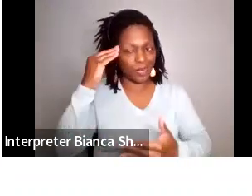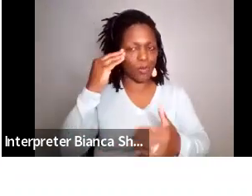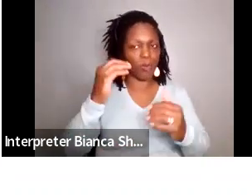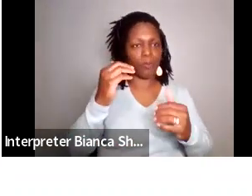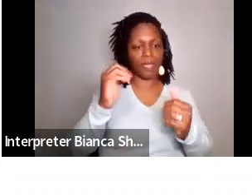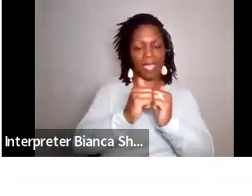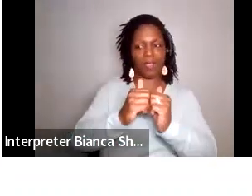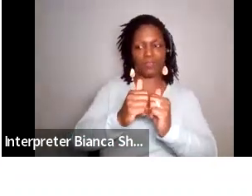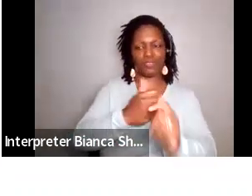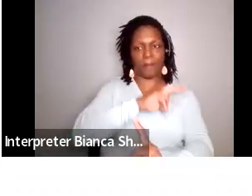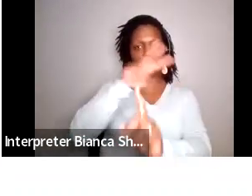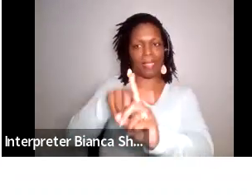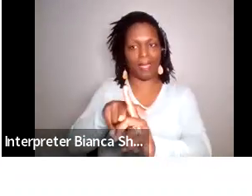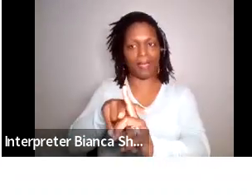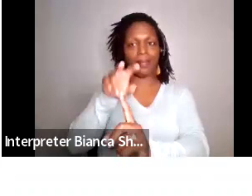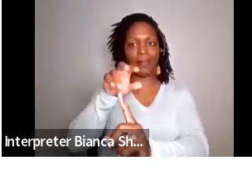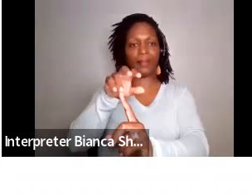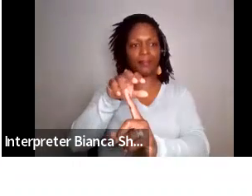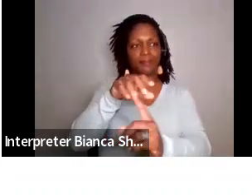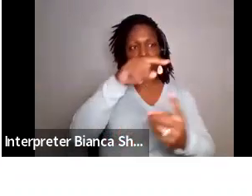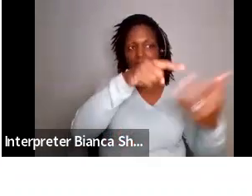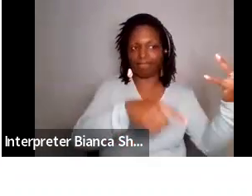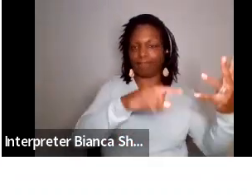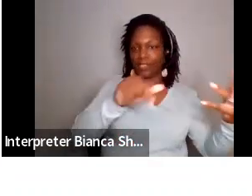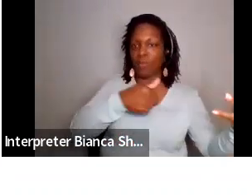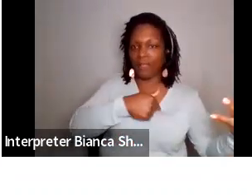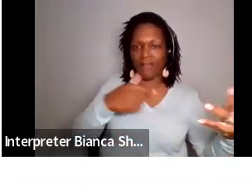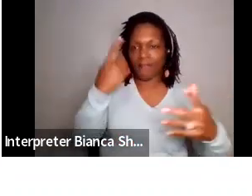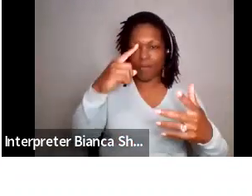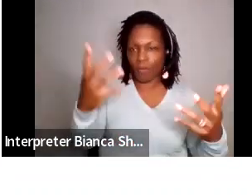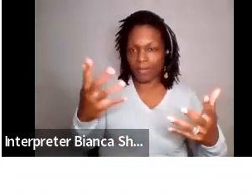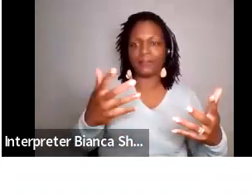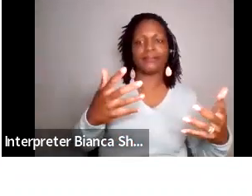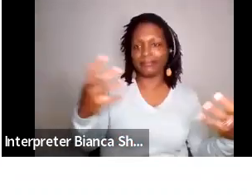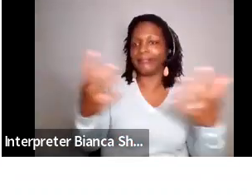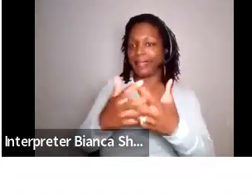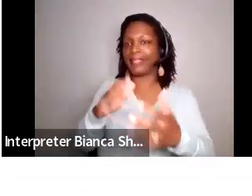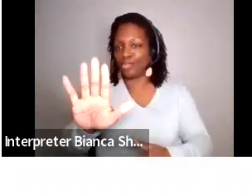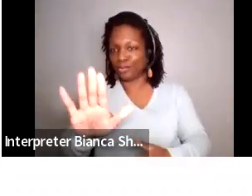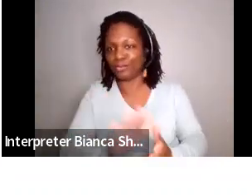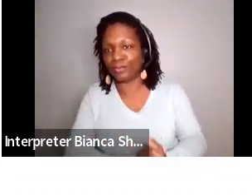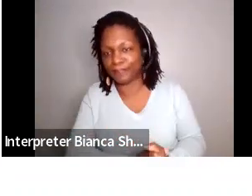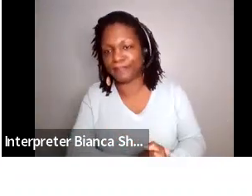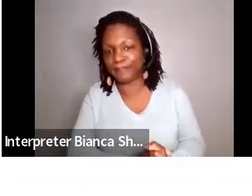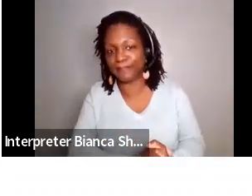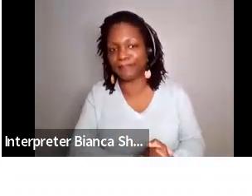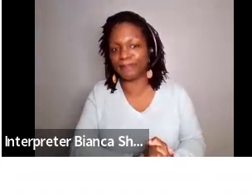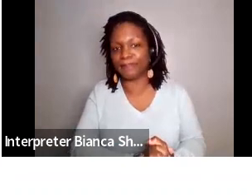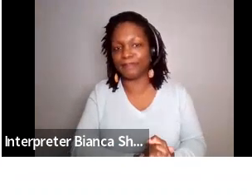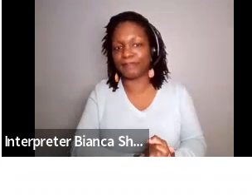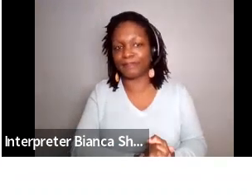So our counseling is very individualized so we're really looking at what does apply to you.